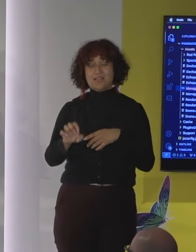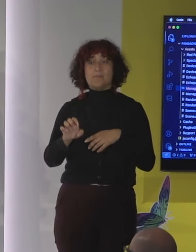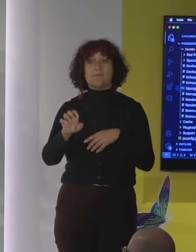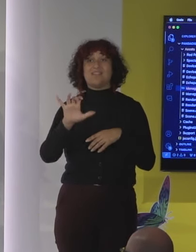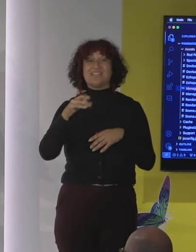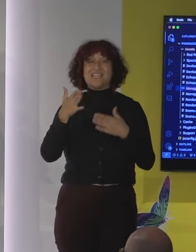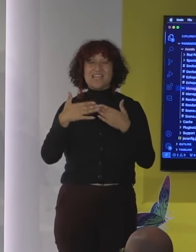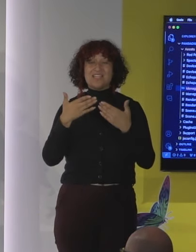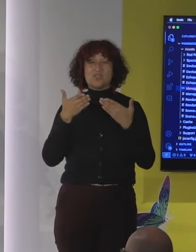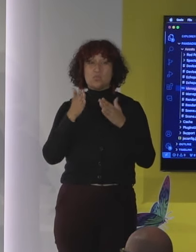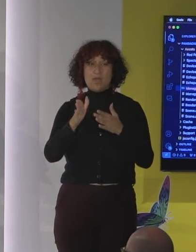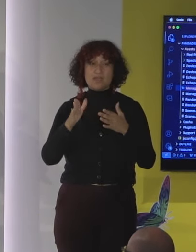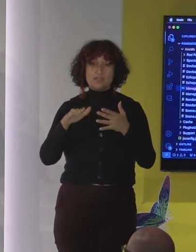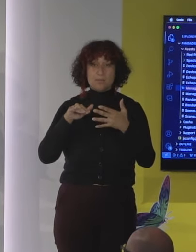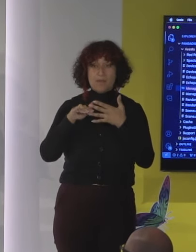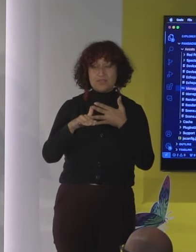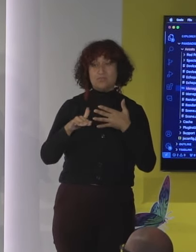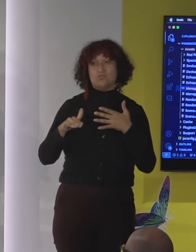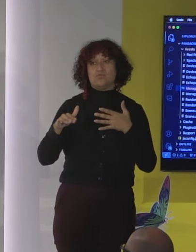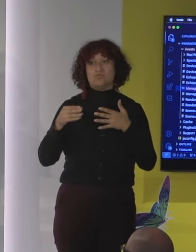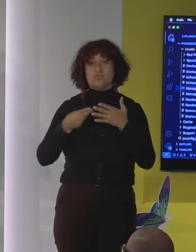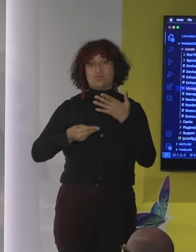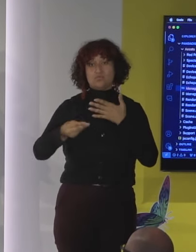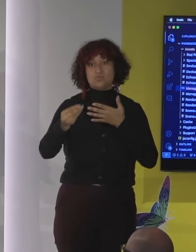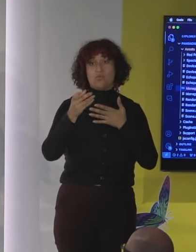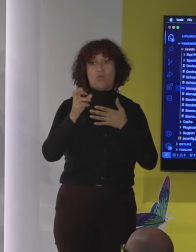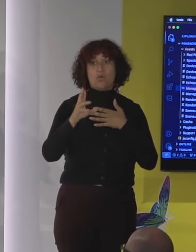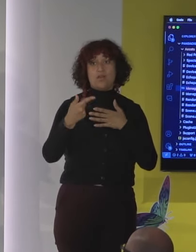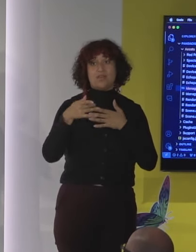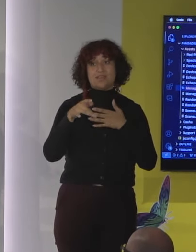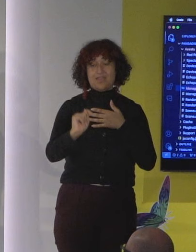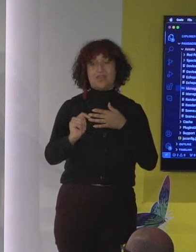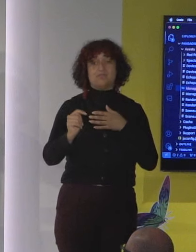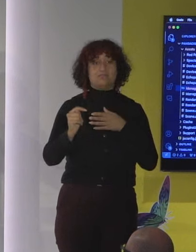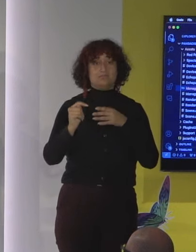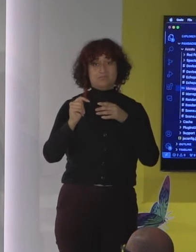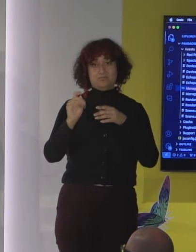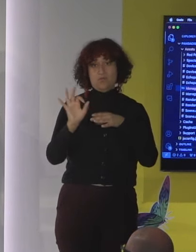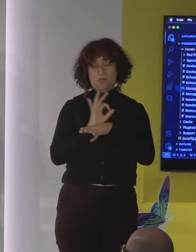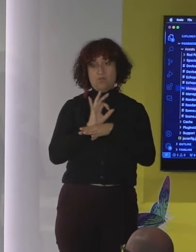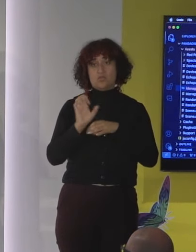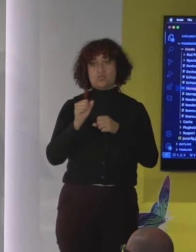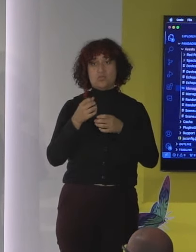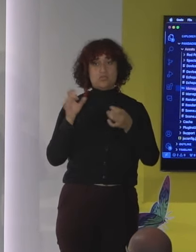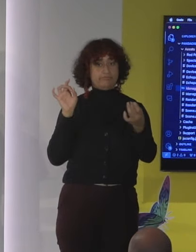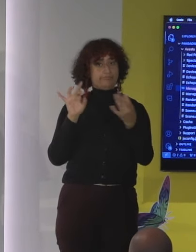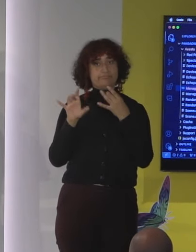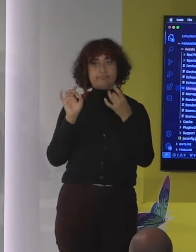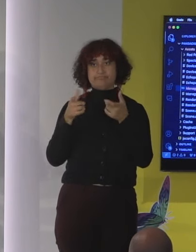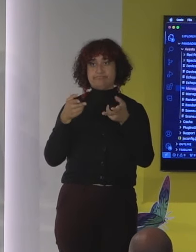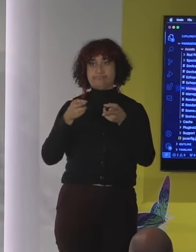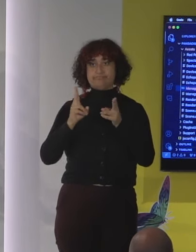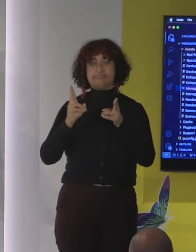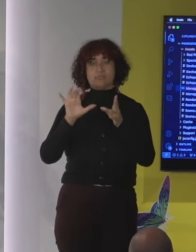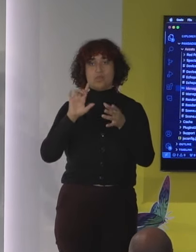into a create component or a get component function. So, you just immediately get that, that component reference.